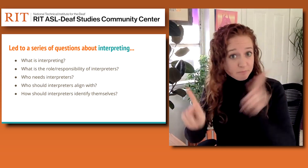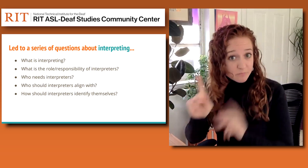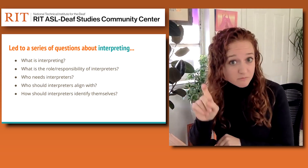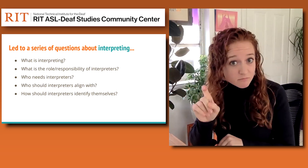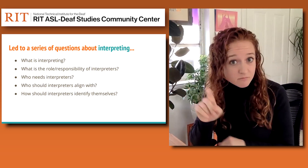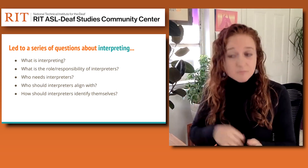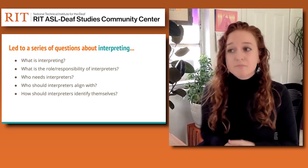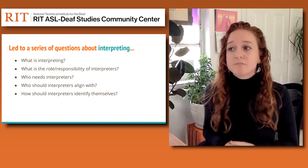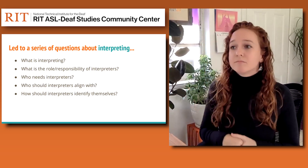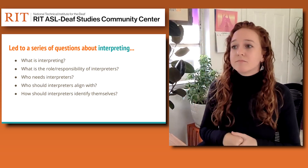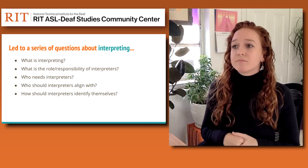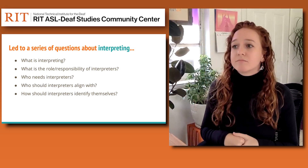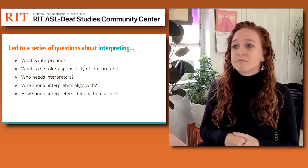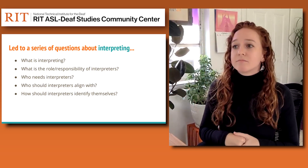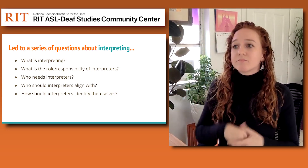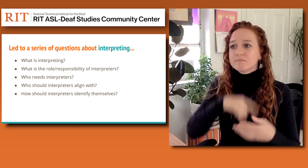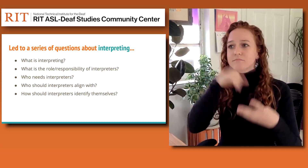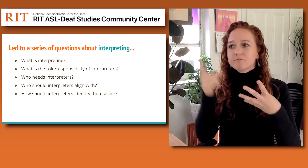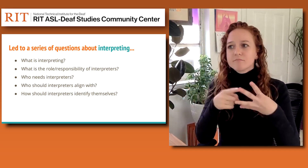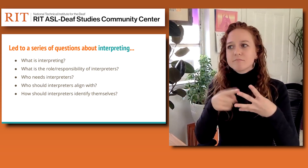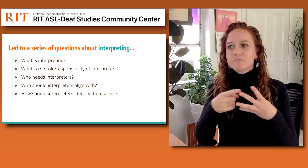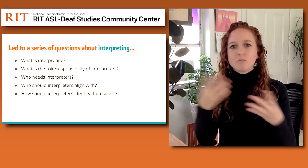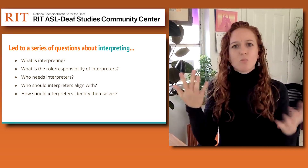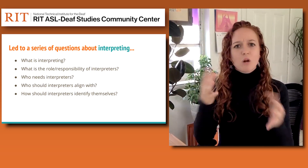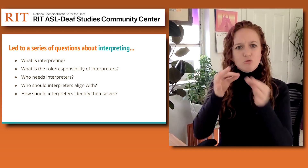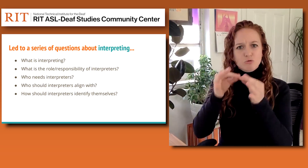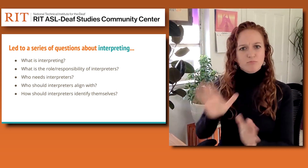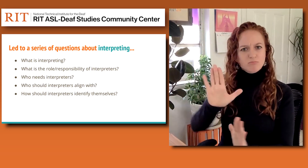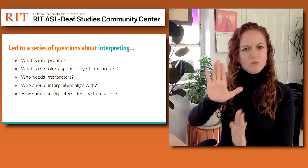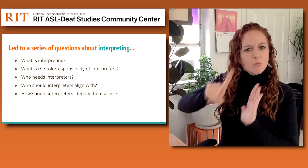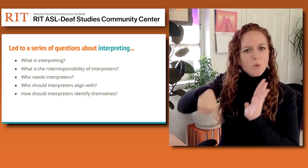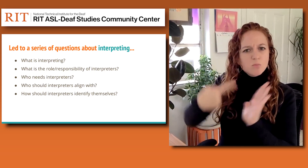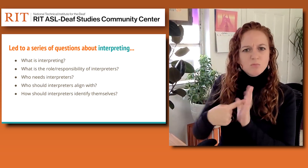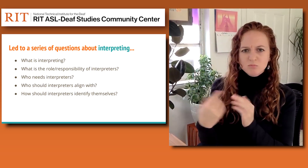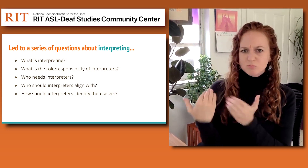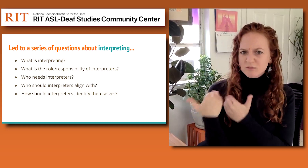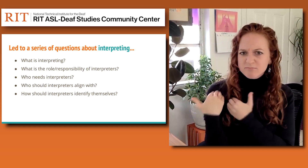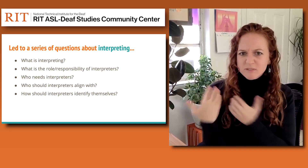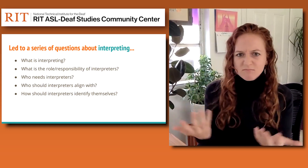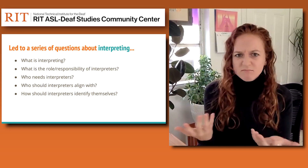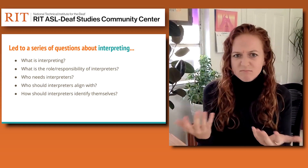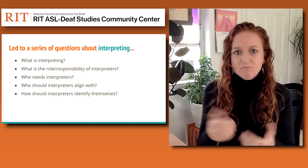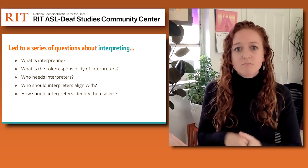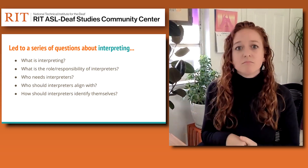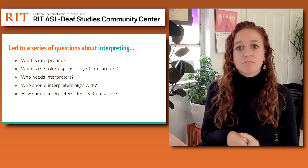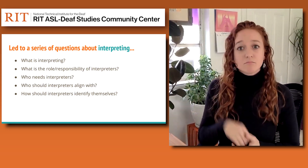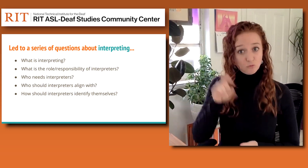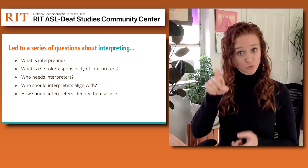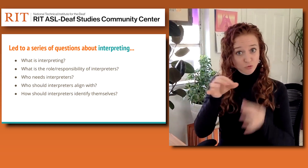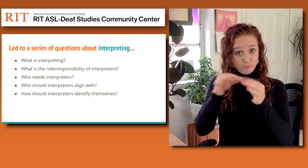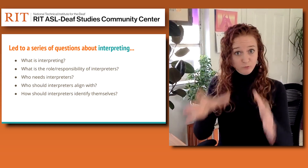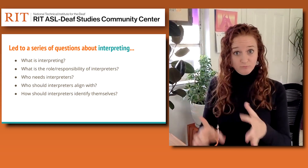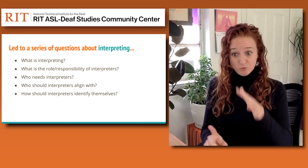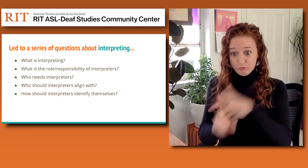Do they make decisions for deaf people? What is the interpreter's role and responsibility?